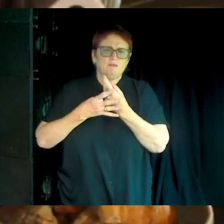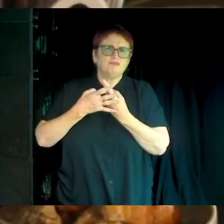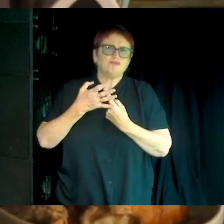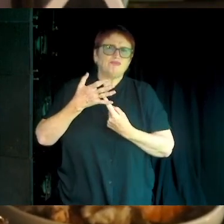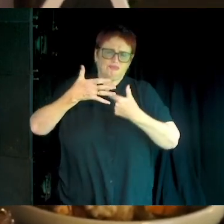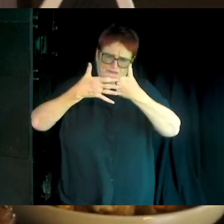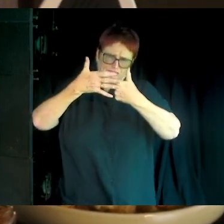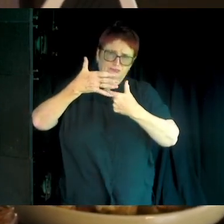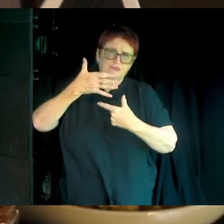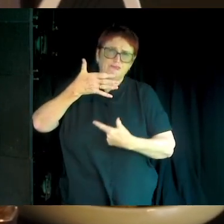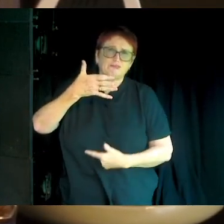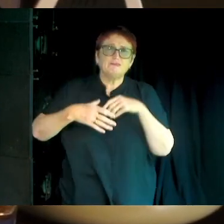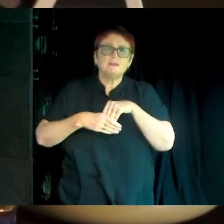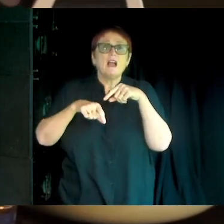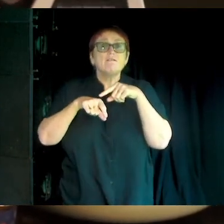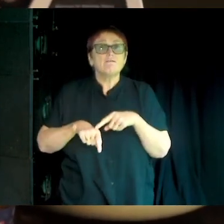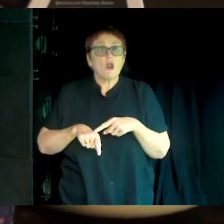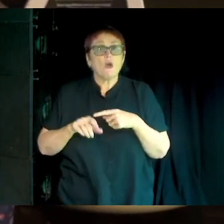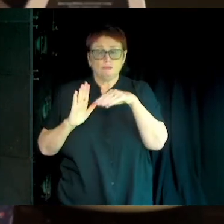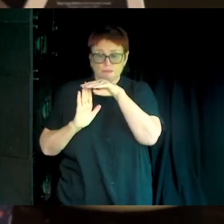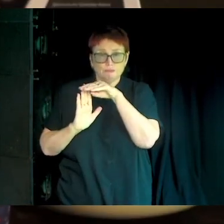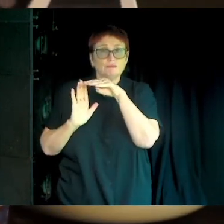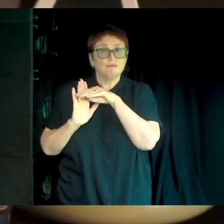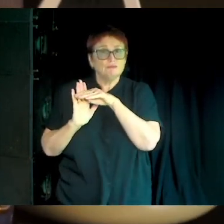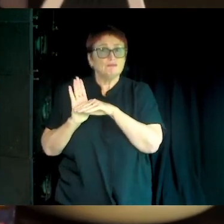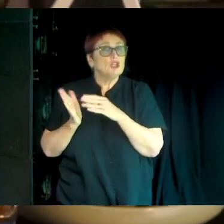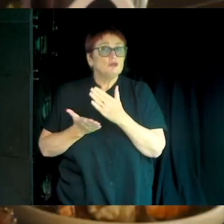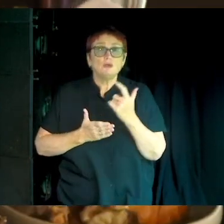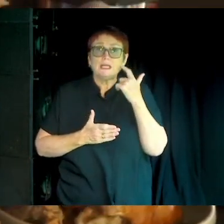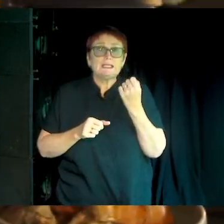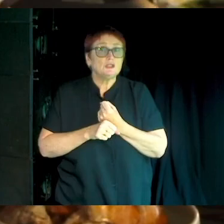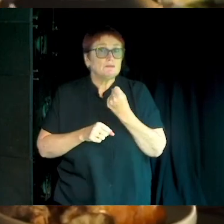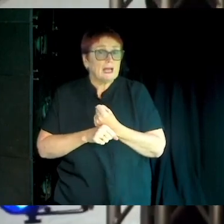list actually but if you follow step by step it's actually quite simple so there are spices like